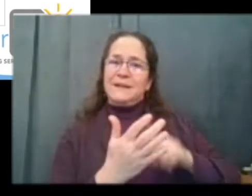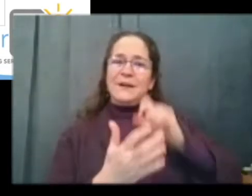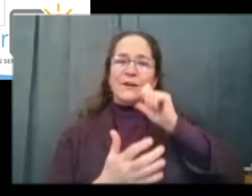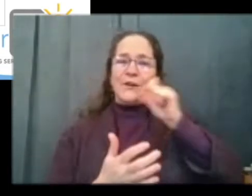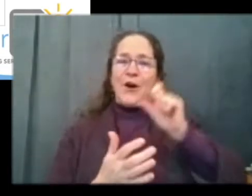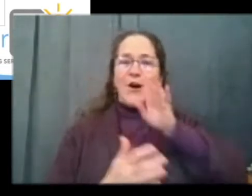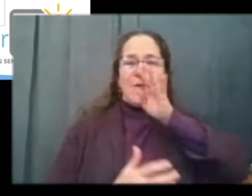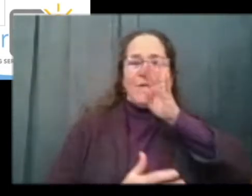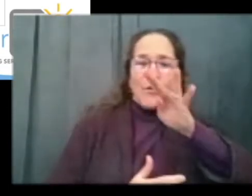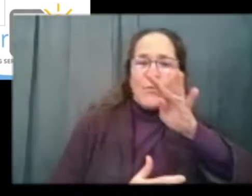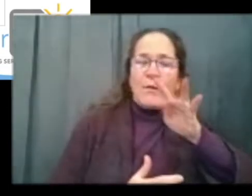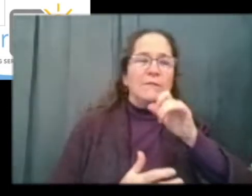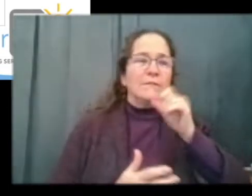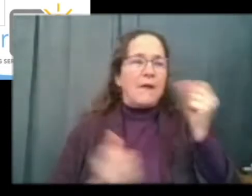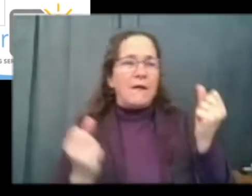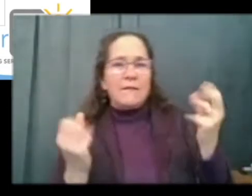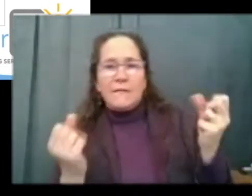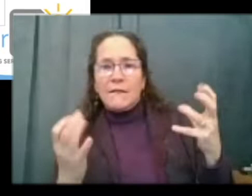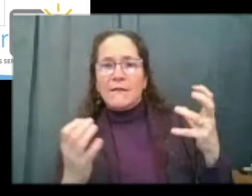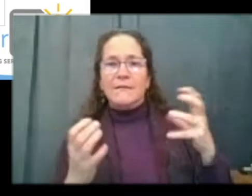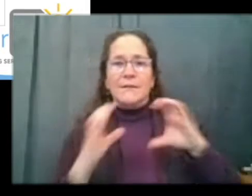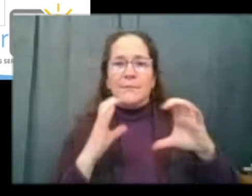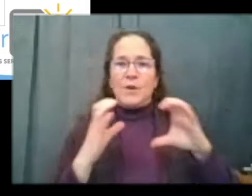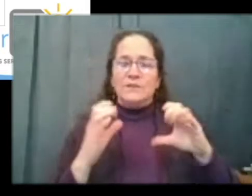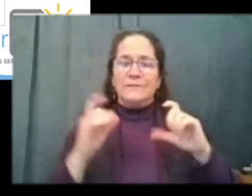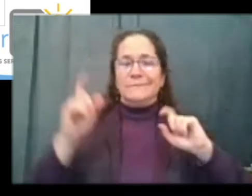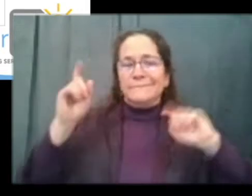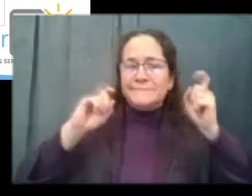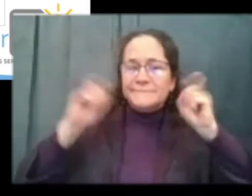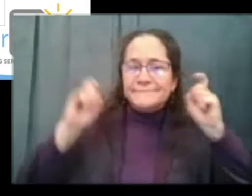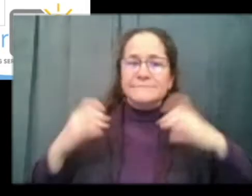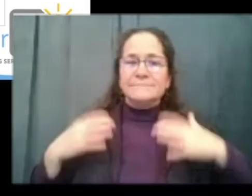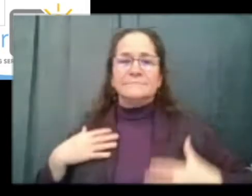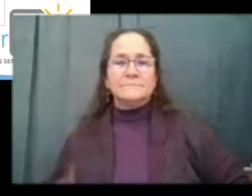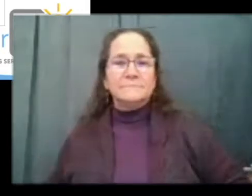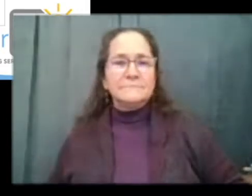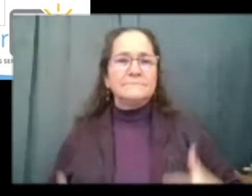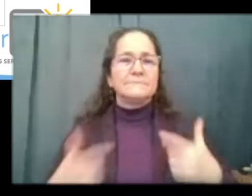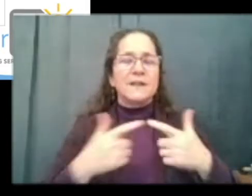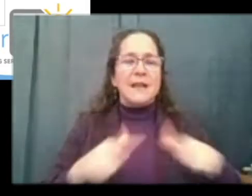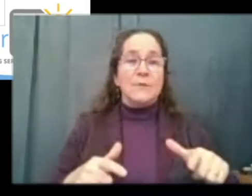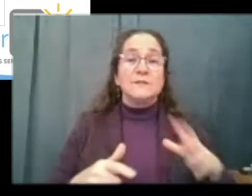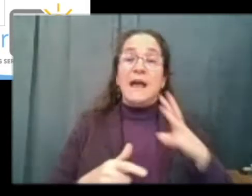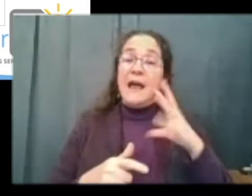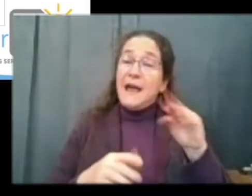are using it and also offering multi sensory approaches to teaching and learning that can open the doors